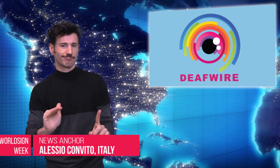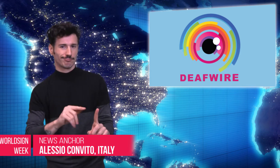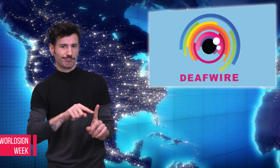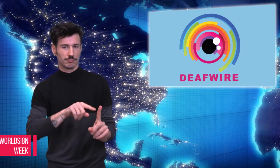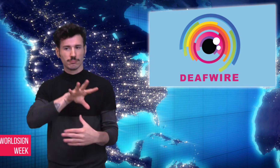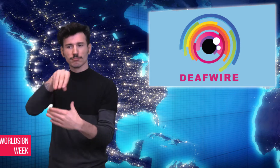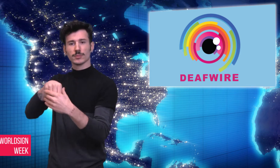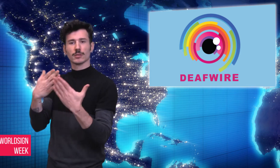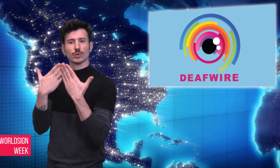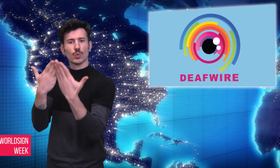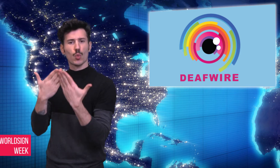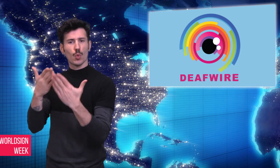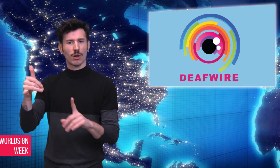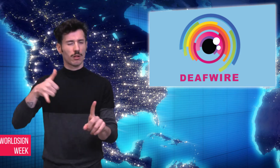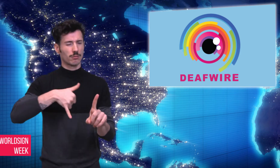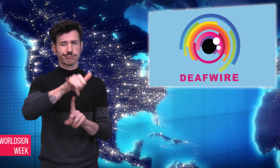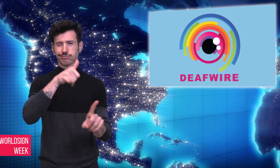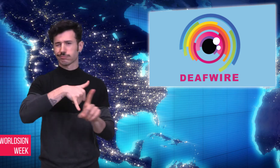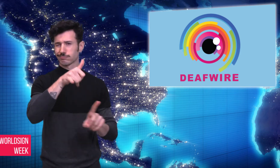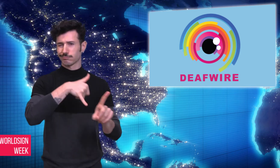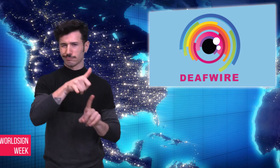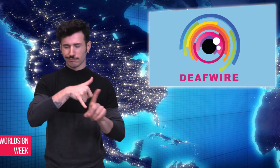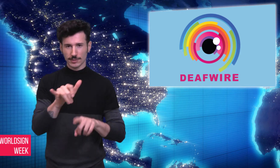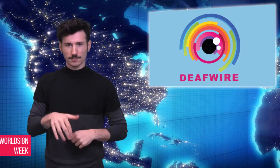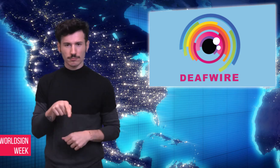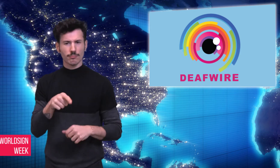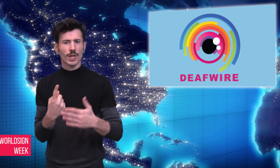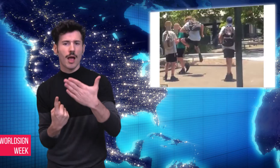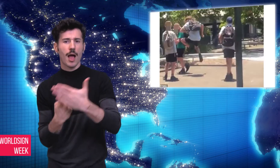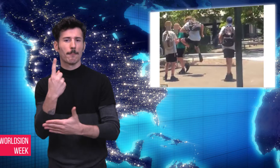showing a Deaf boy being bullied at his public